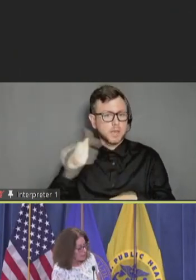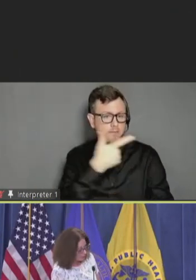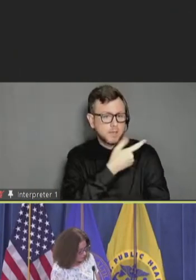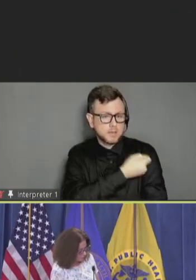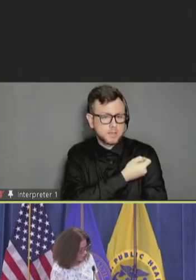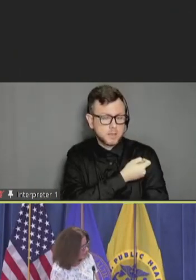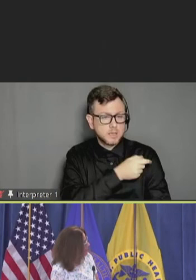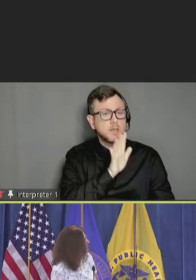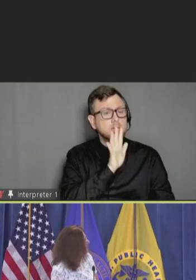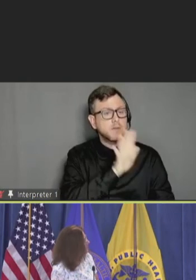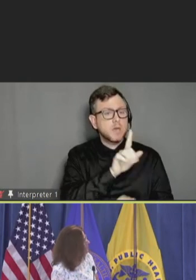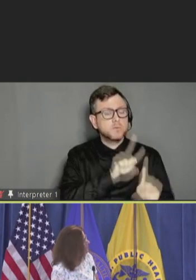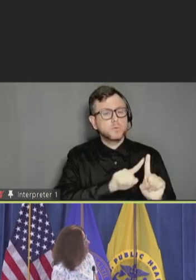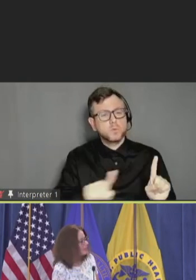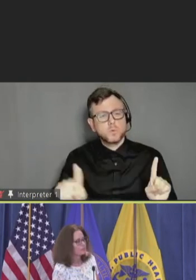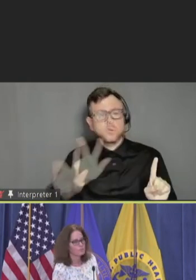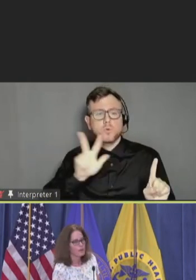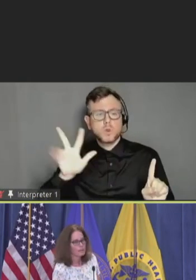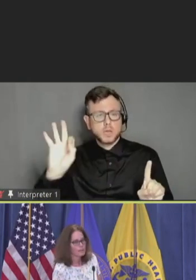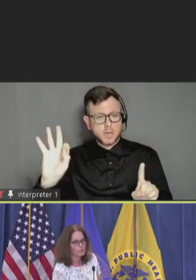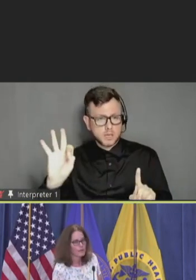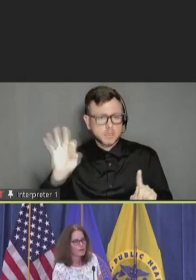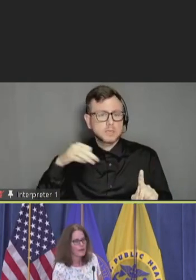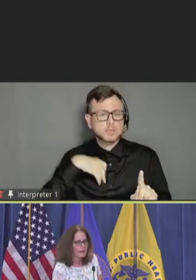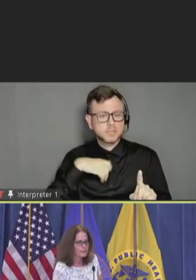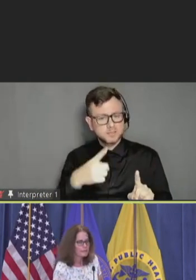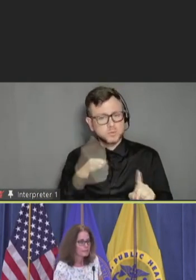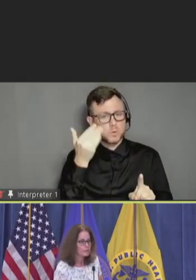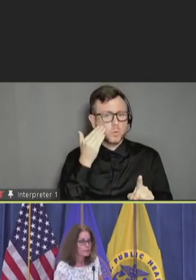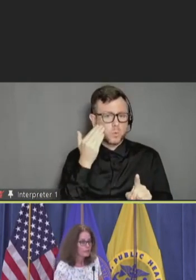And that was because, I think as you're probably all aware, the adolescents and young adults